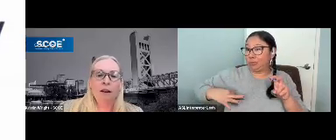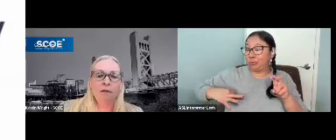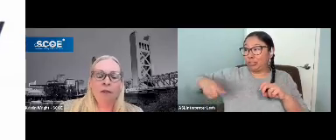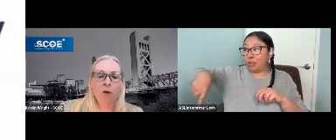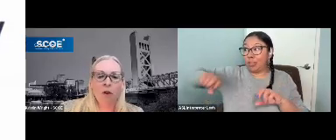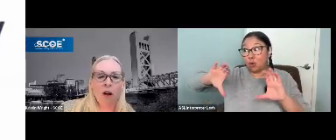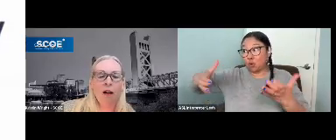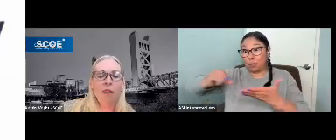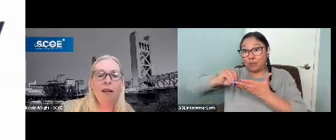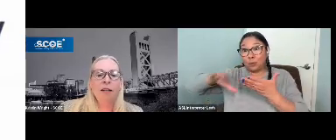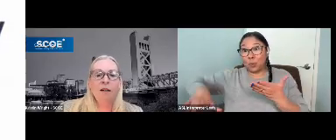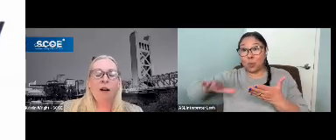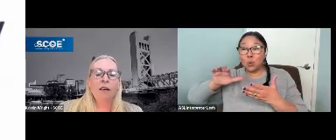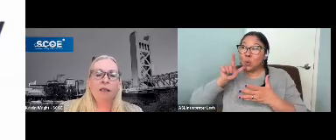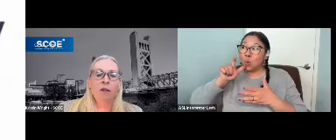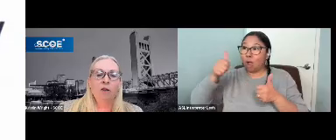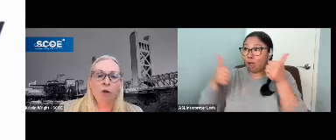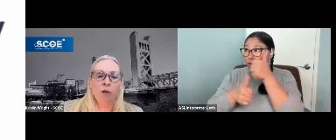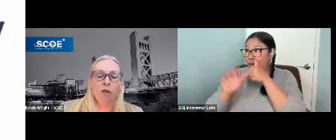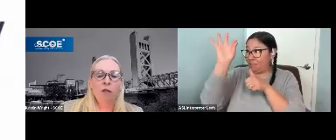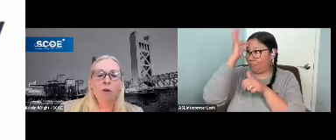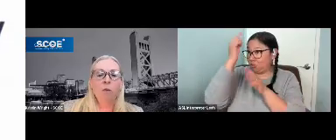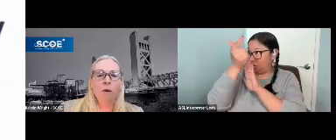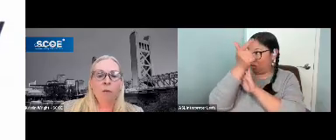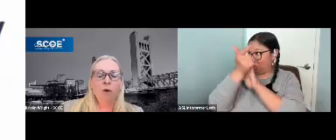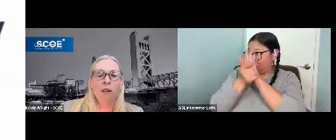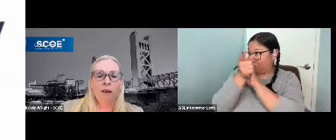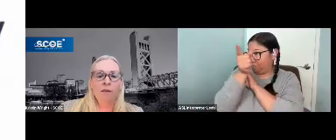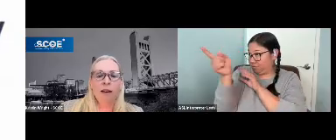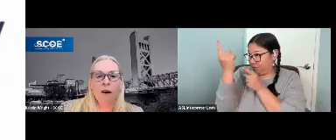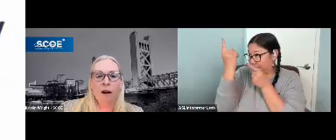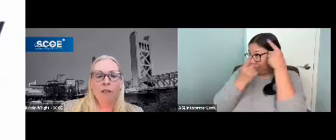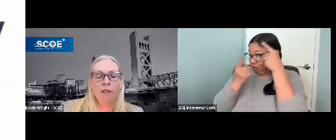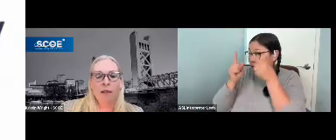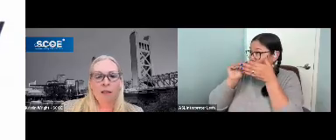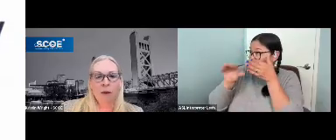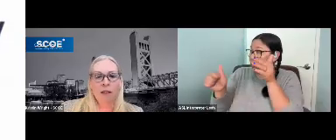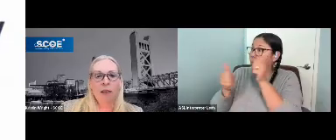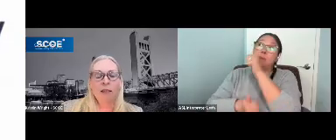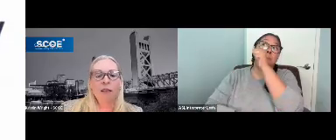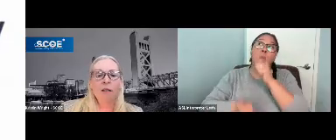that in federal law is are considered students with the most significant cognitive disabilities